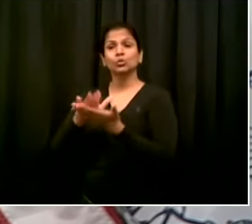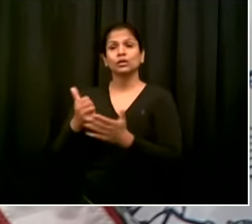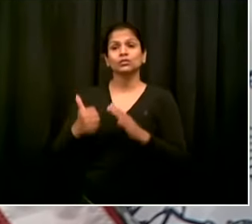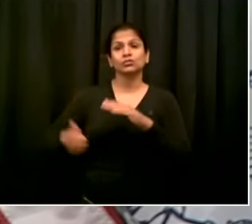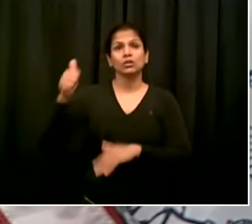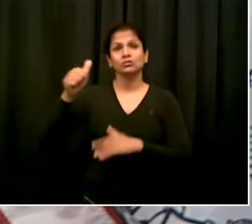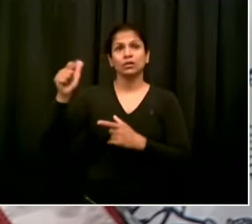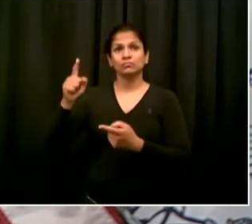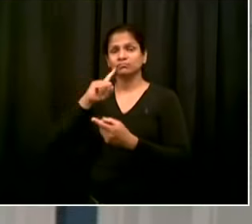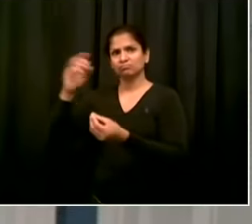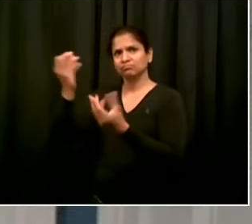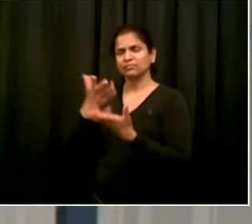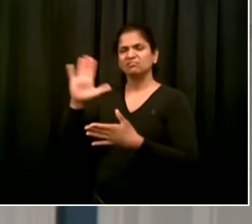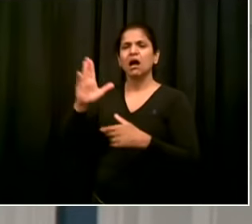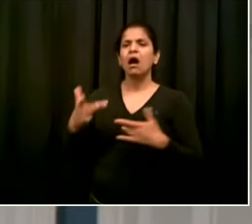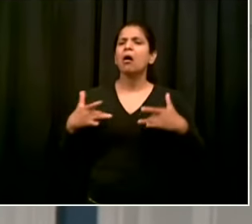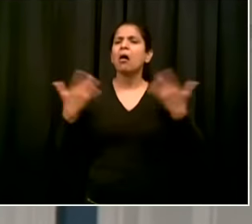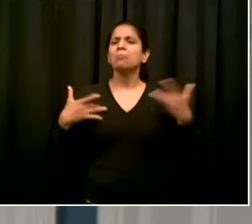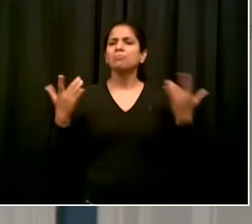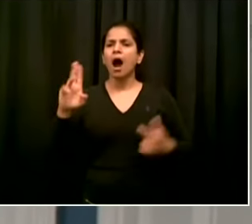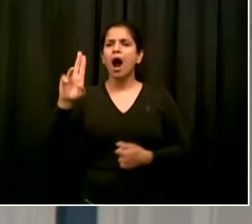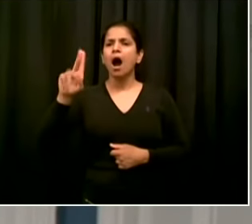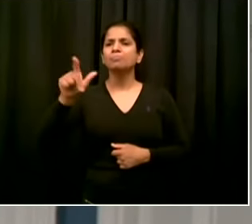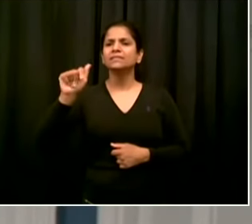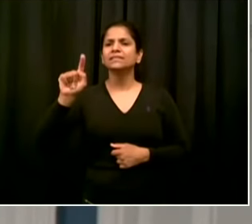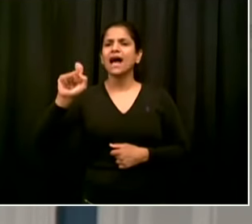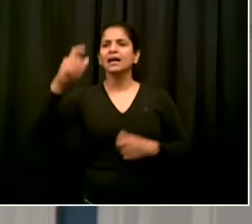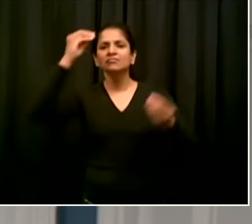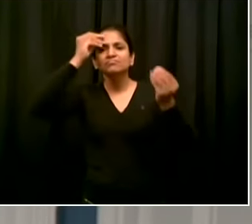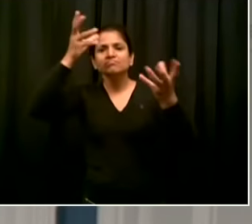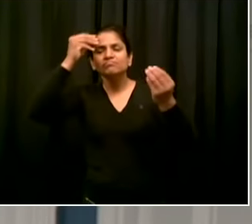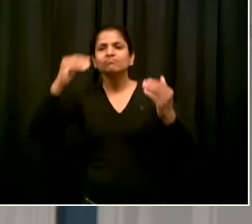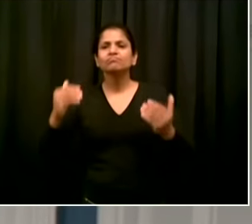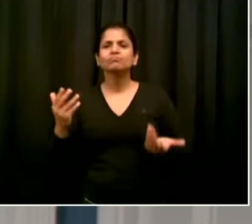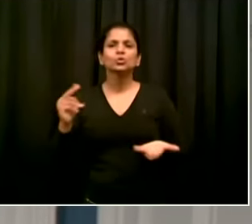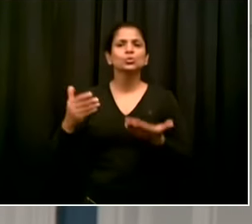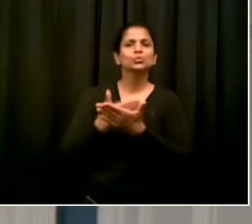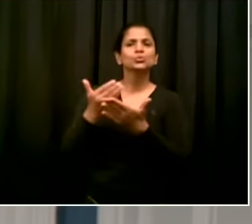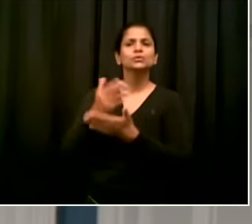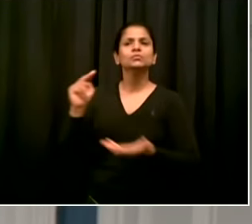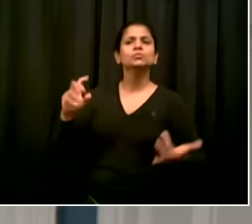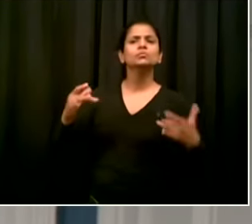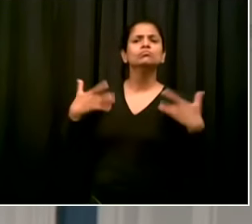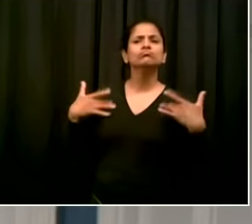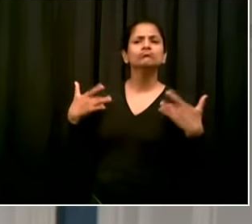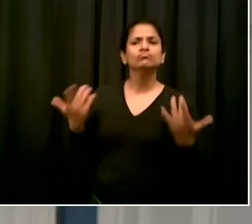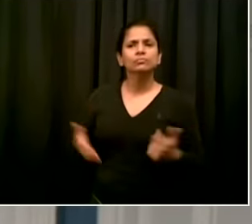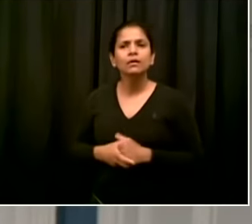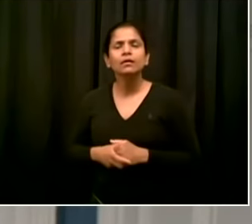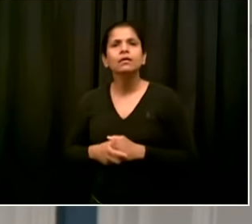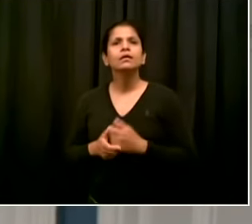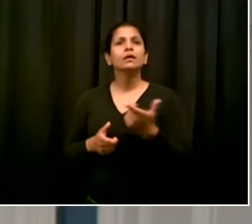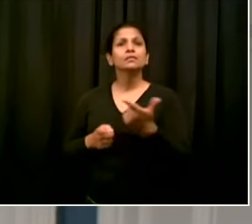HAVE ANOTHER OPPORTUNITY TO DECIDE IF THEY WT ANTOGO BACK IN TO IN PERSON LEARNING .